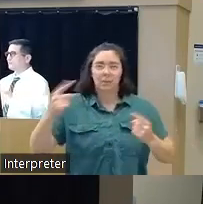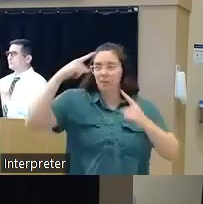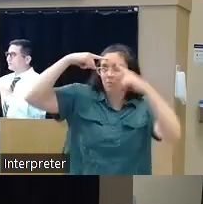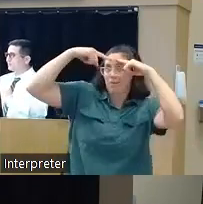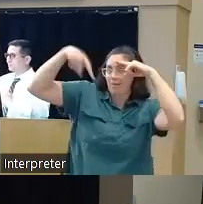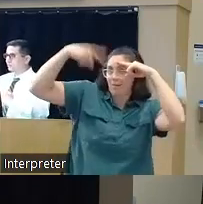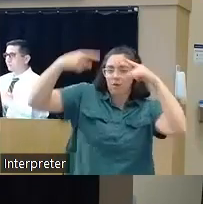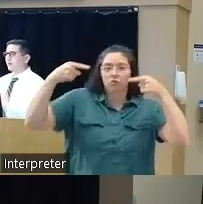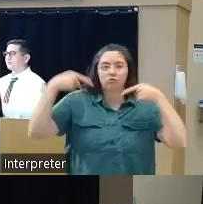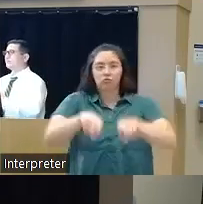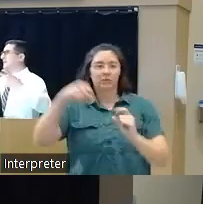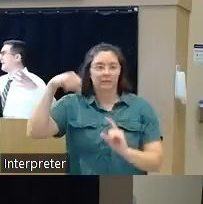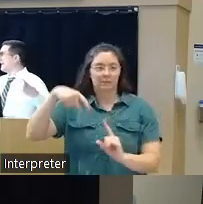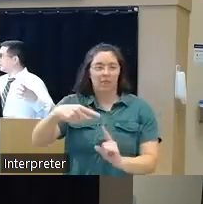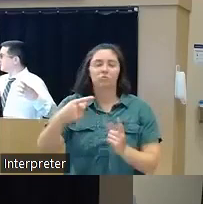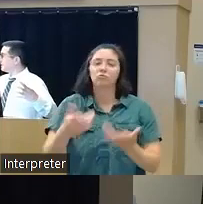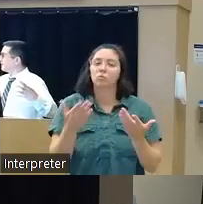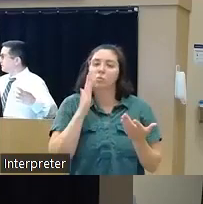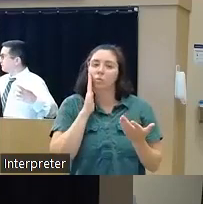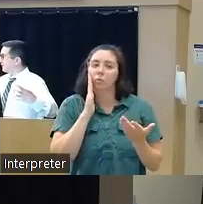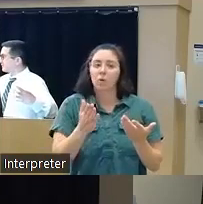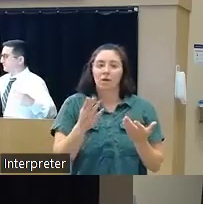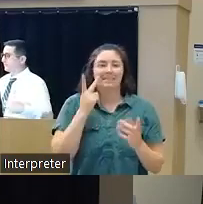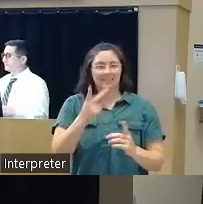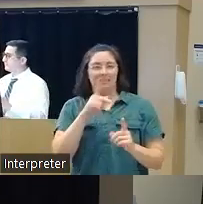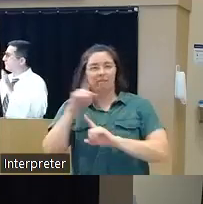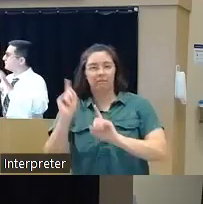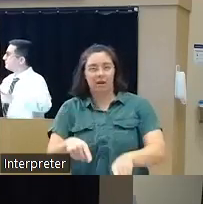during the stimulation process to enhance the effect and though that's something that wasn't